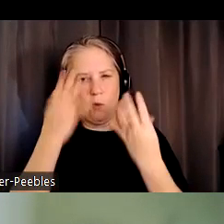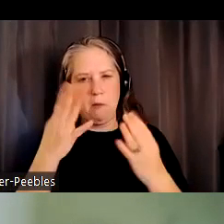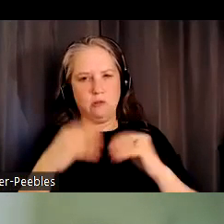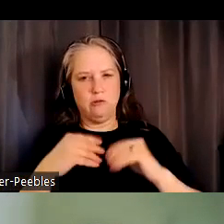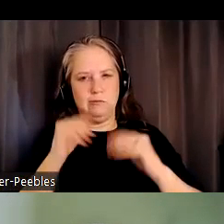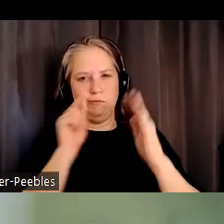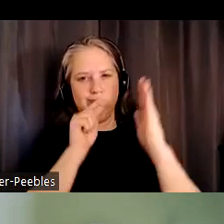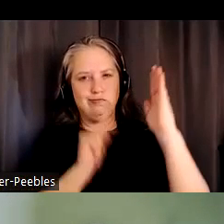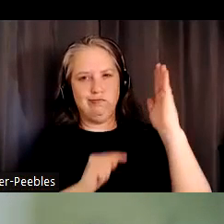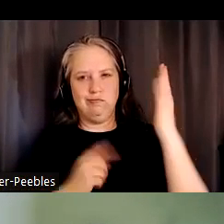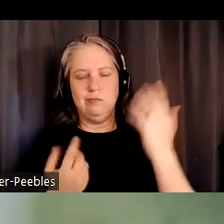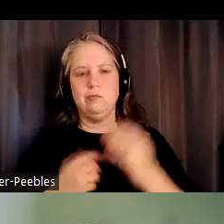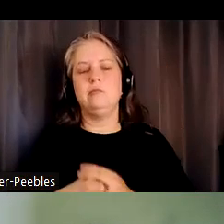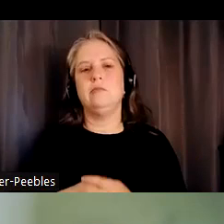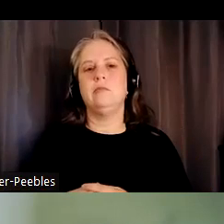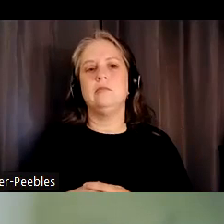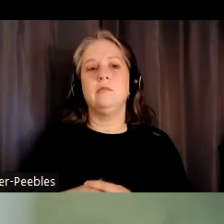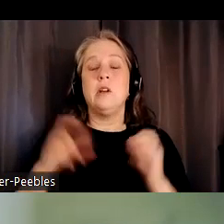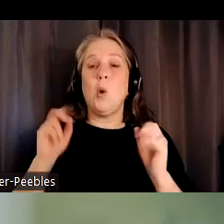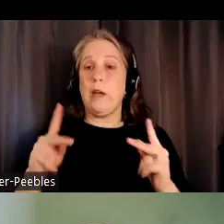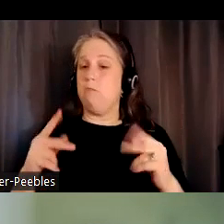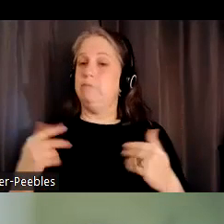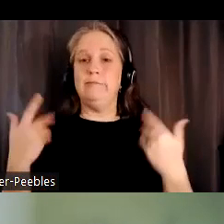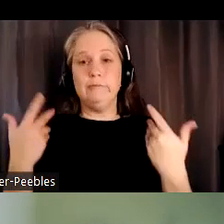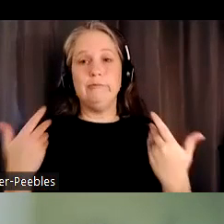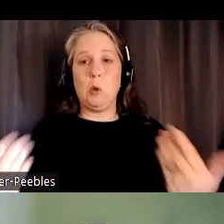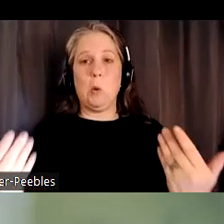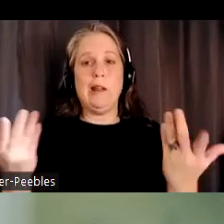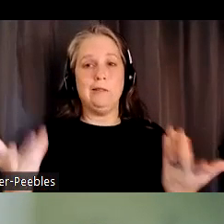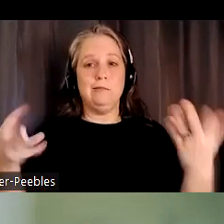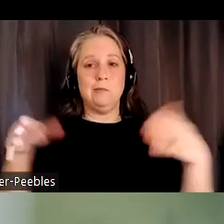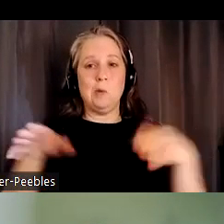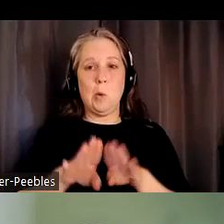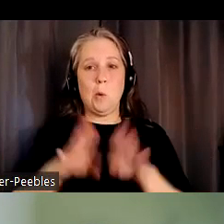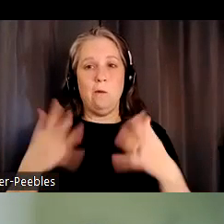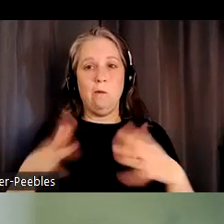Okay, we are going to go ahead and close out, then. I don't see any other questions coming in.